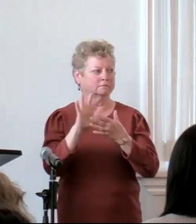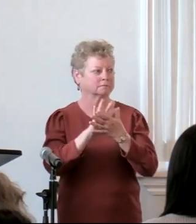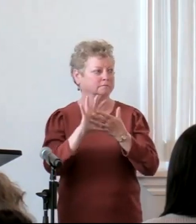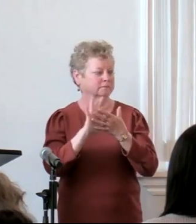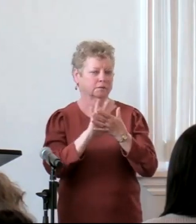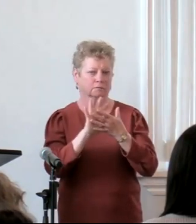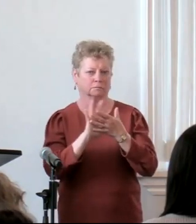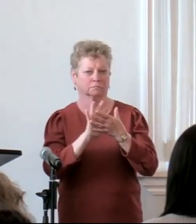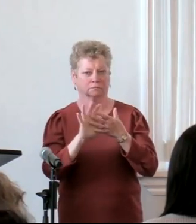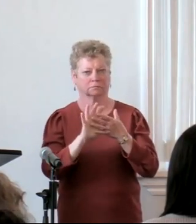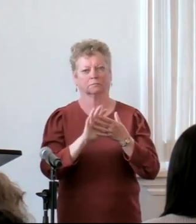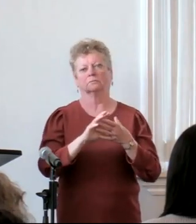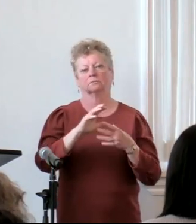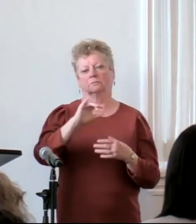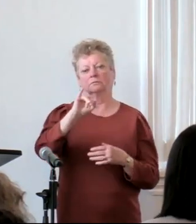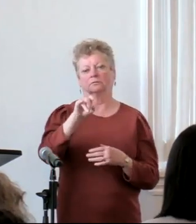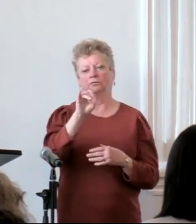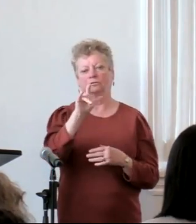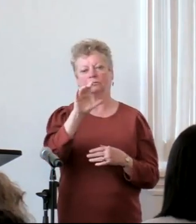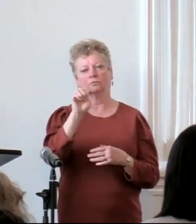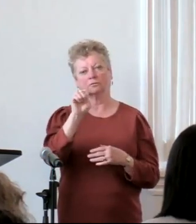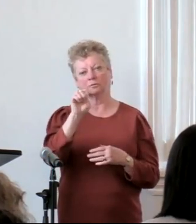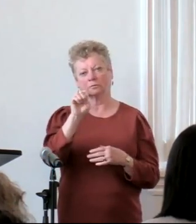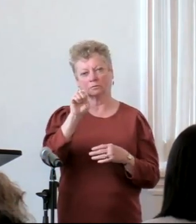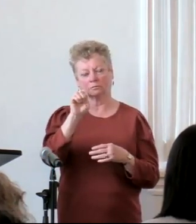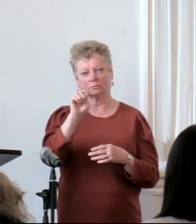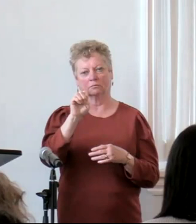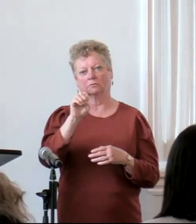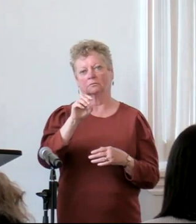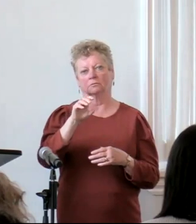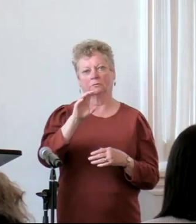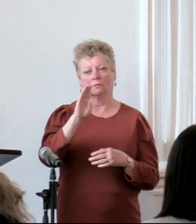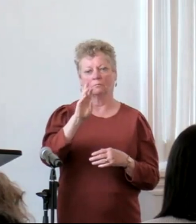Justice Minister, the Honourable Brad Johns,